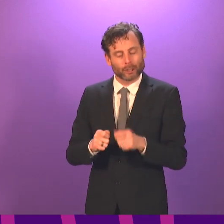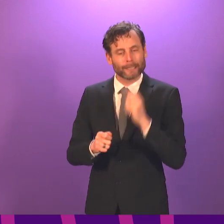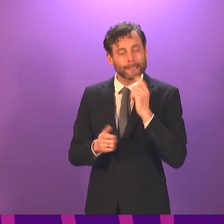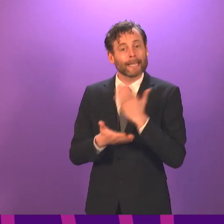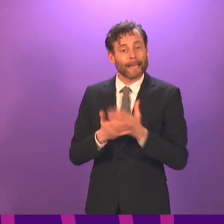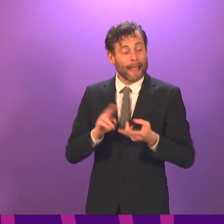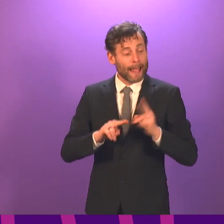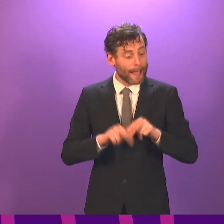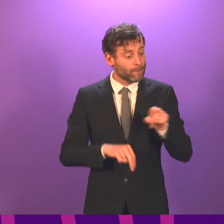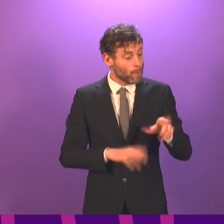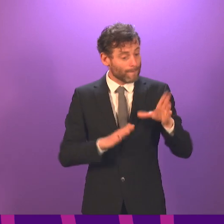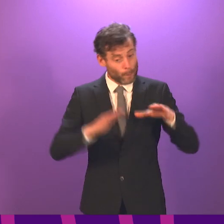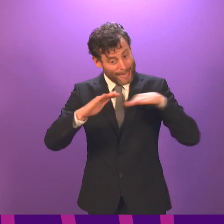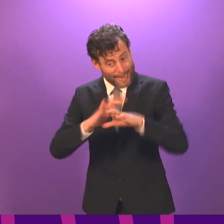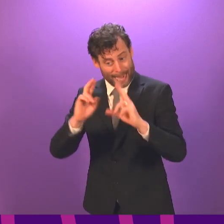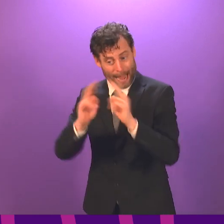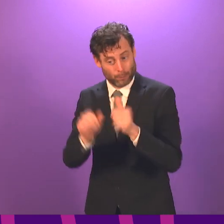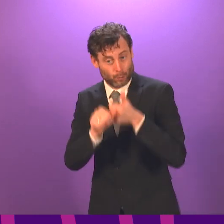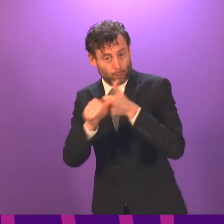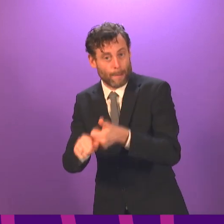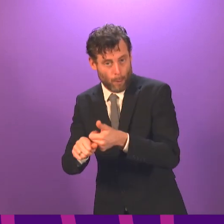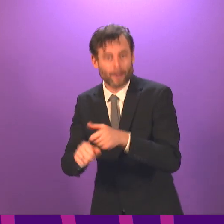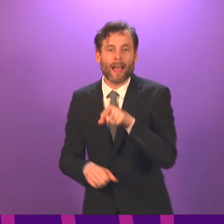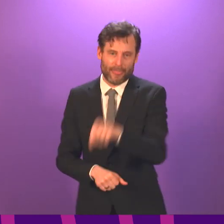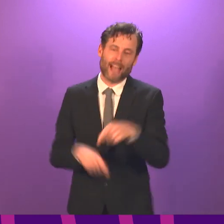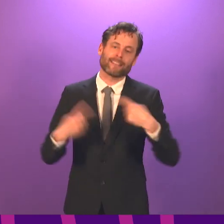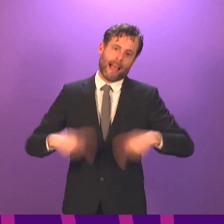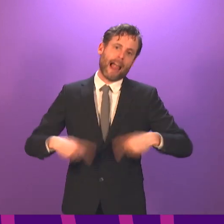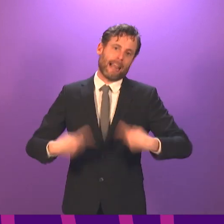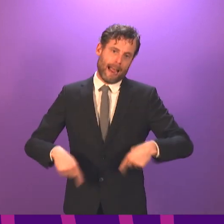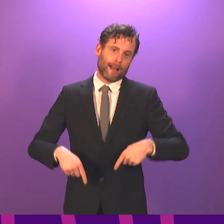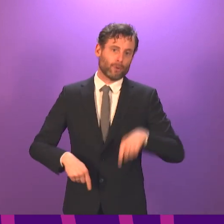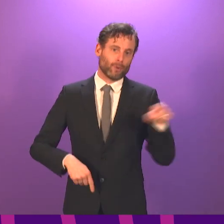essential purposes include support for the welfare and wellbeing of parents of children